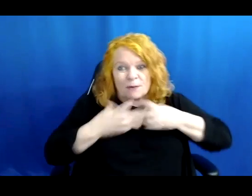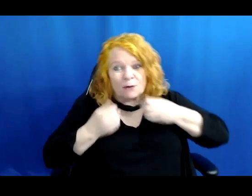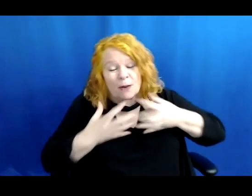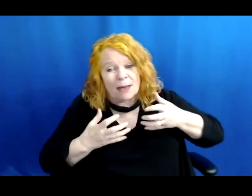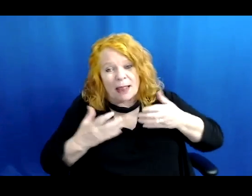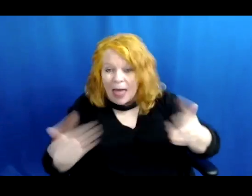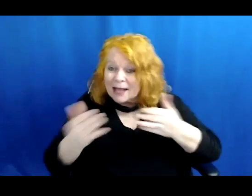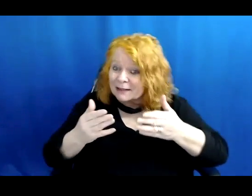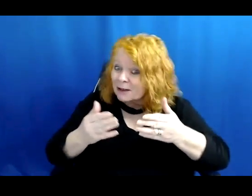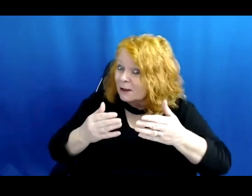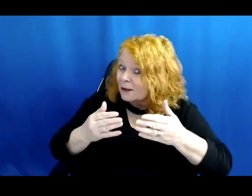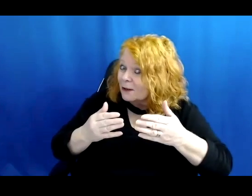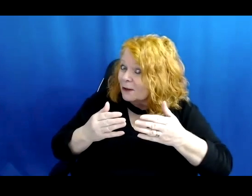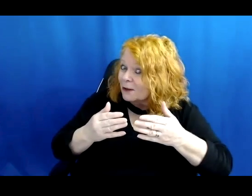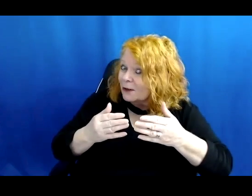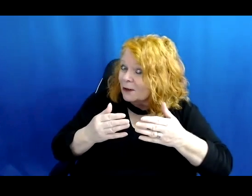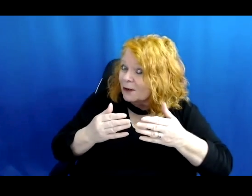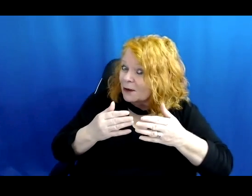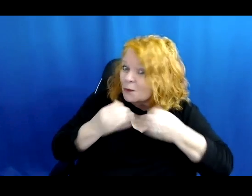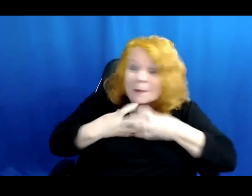Let’s Ribbit Ribbit. Let's Ribbit Ribbit.